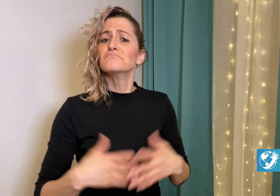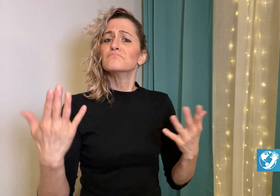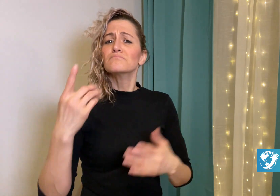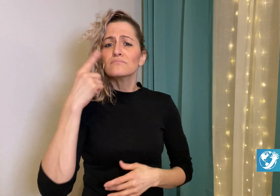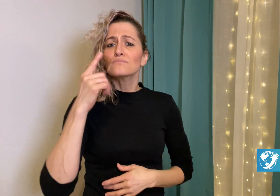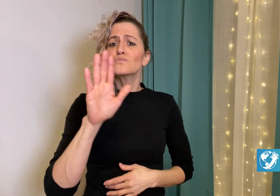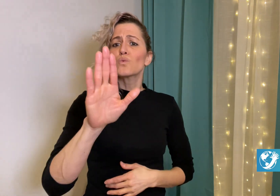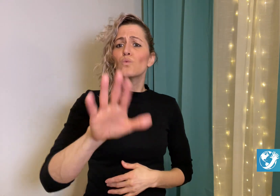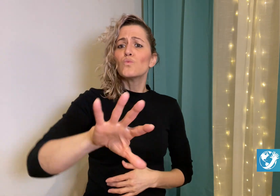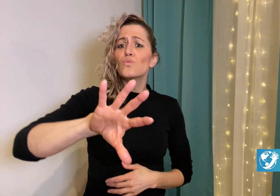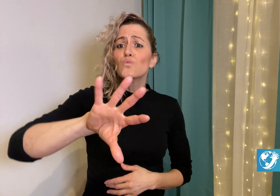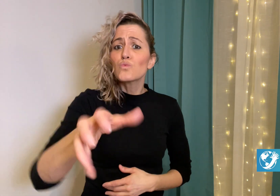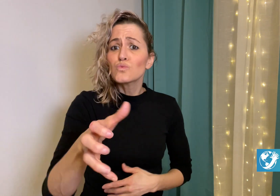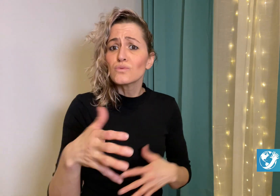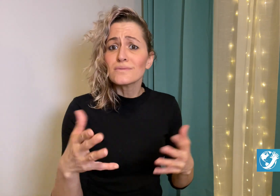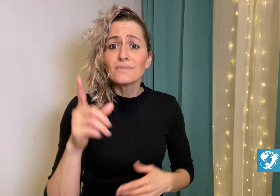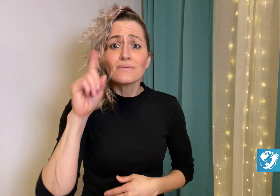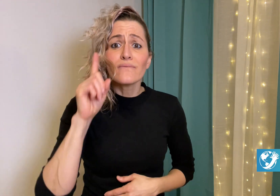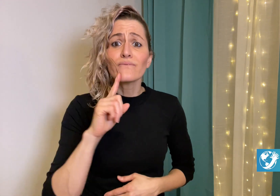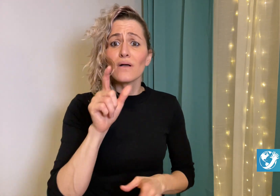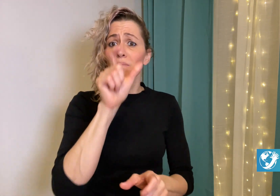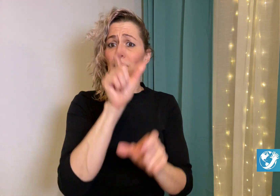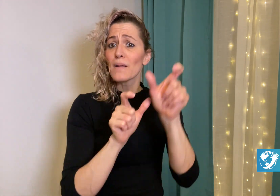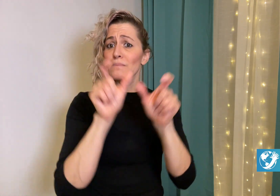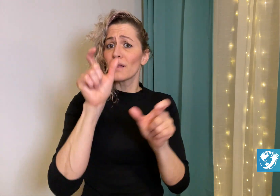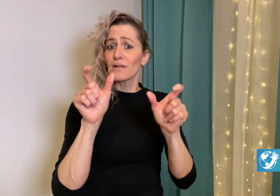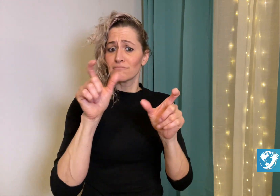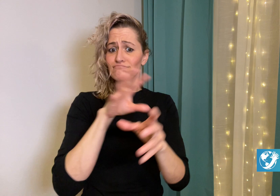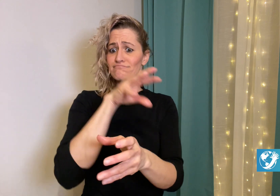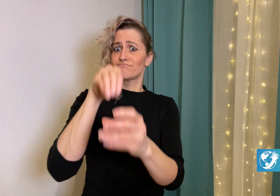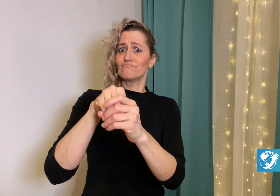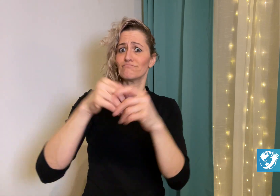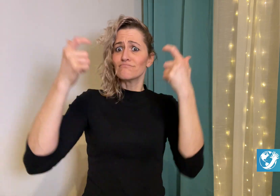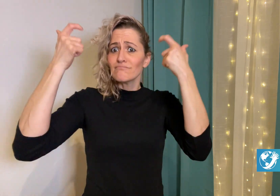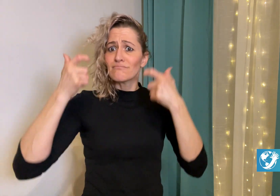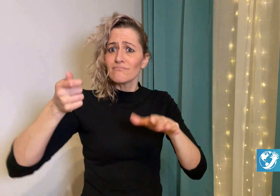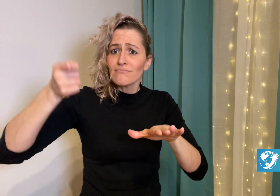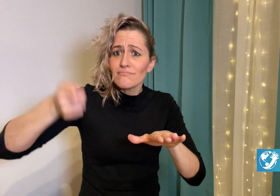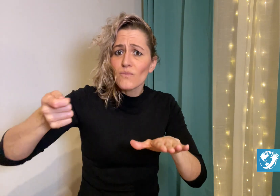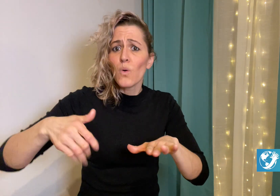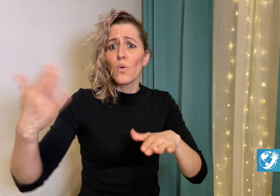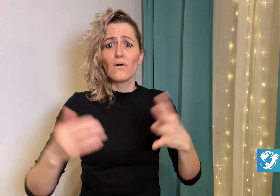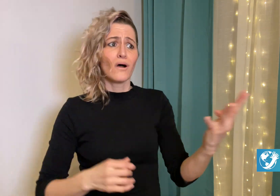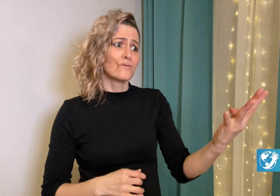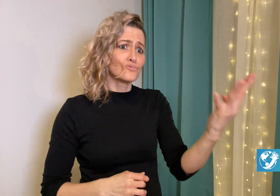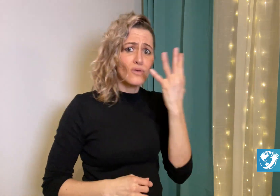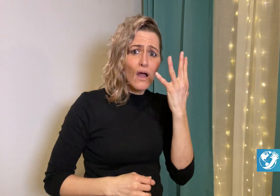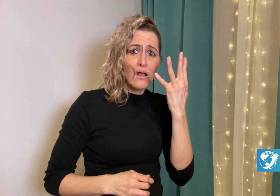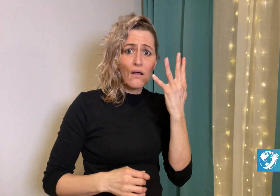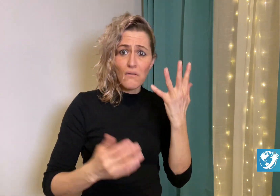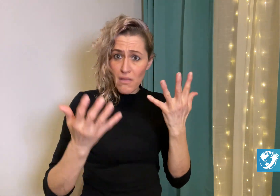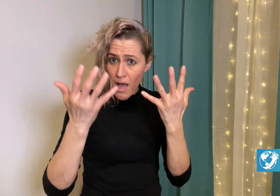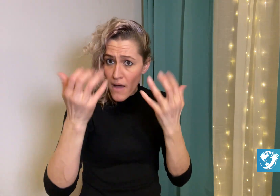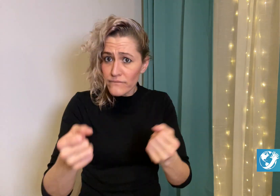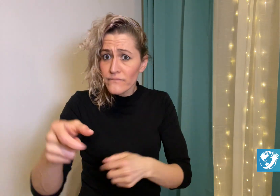What is being done in your country to ensure